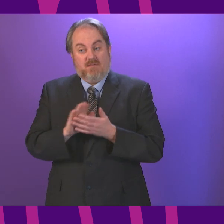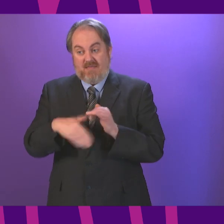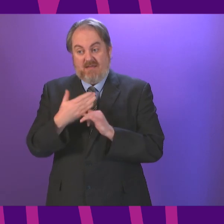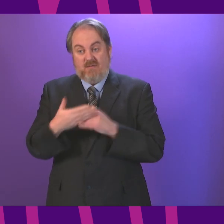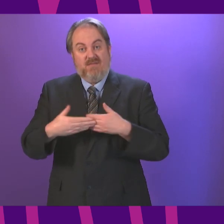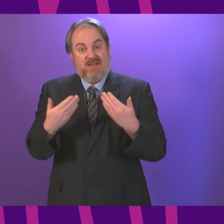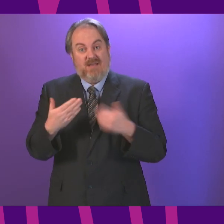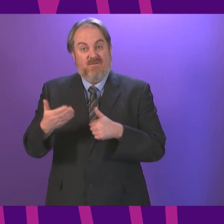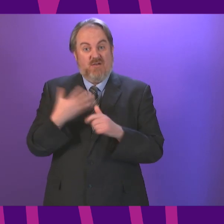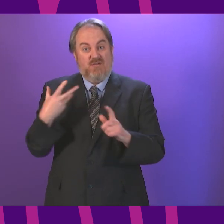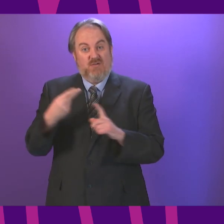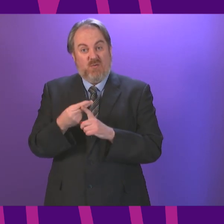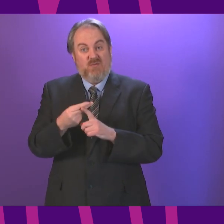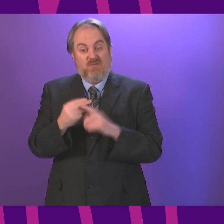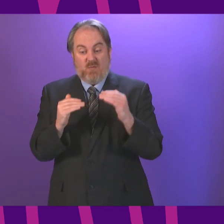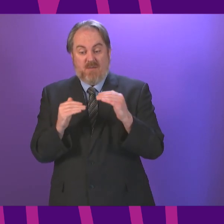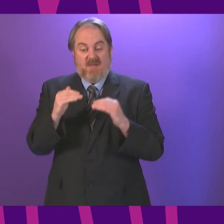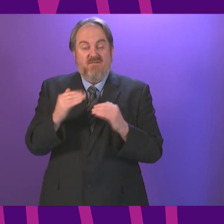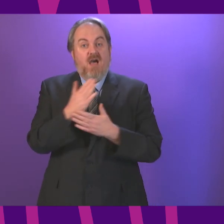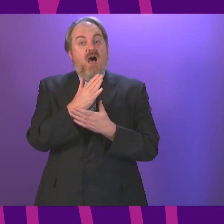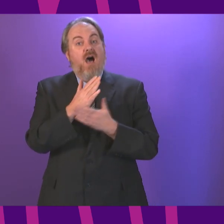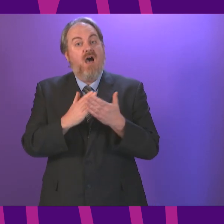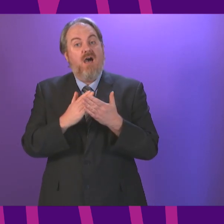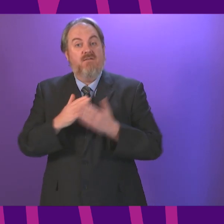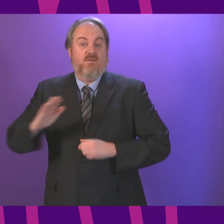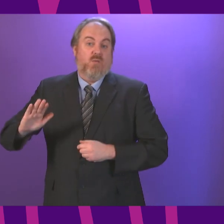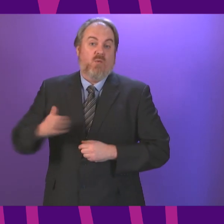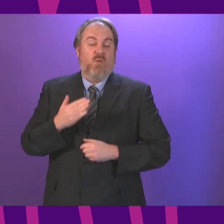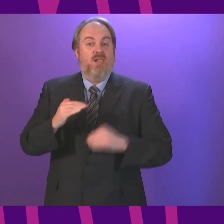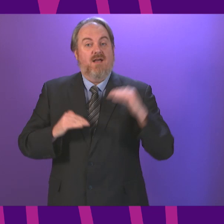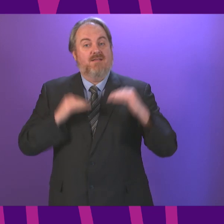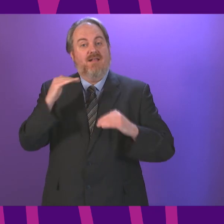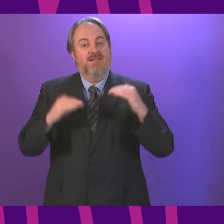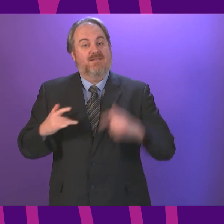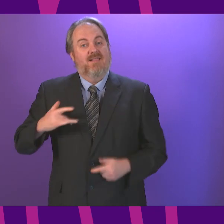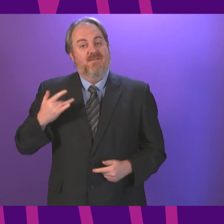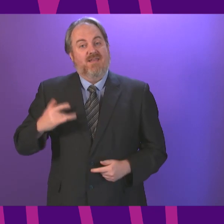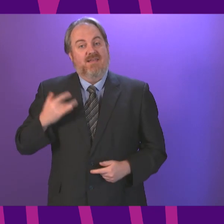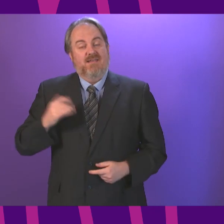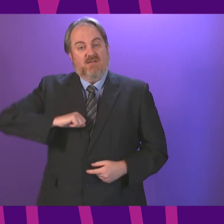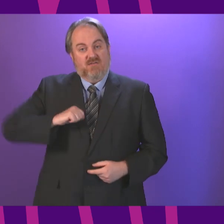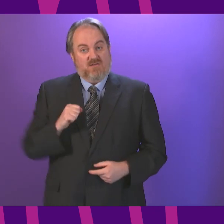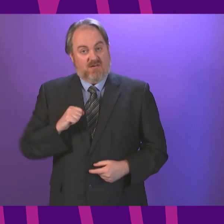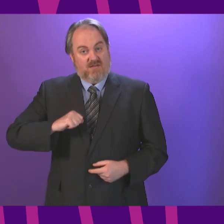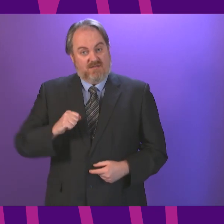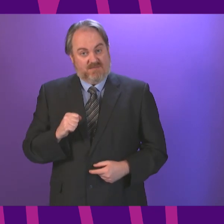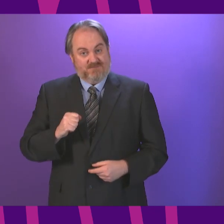dose to more than half of the adult population, which is a significant milestone. In addition,